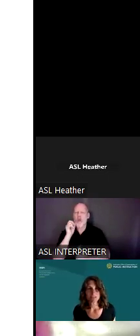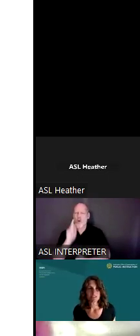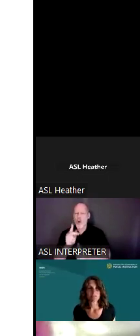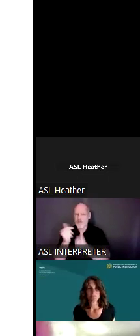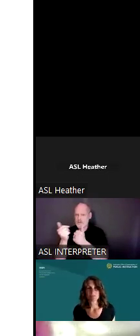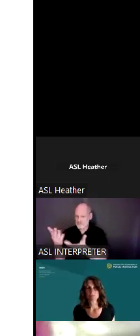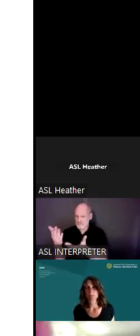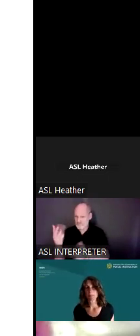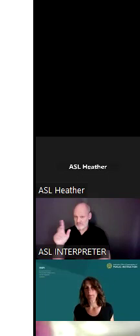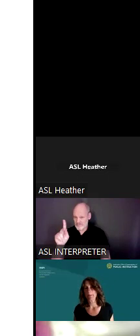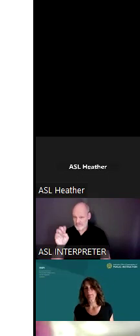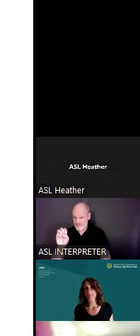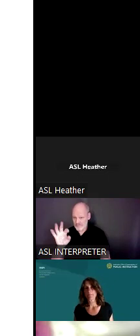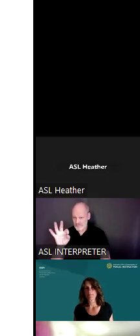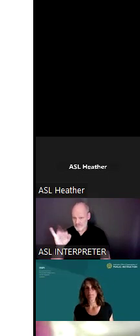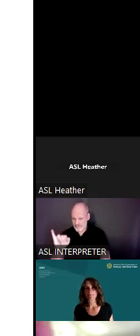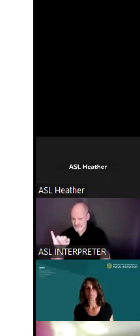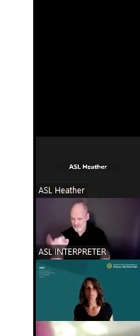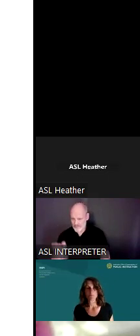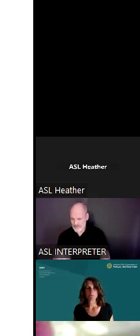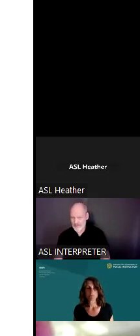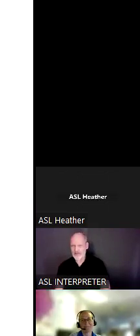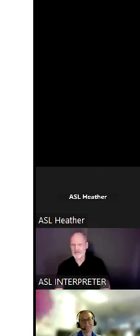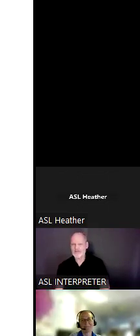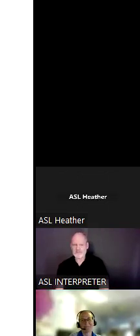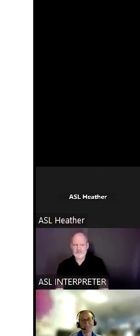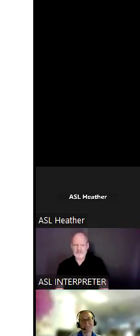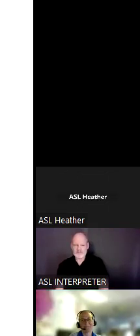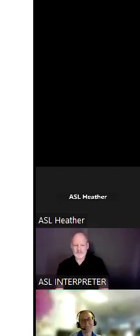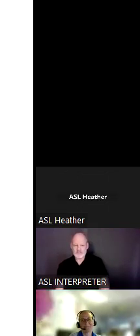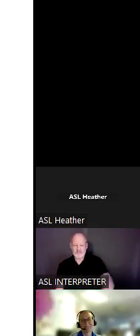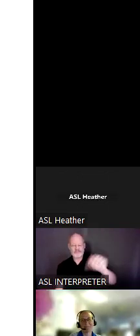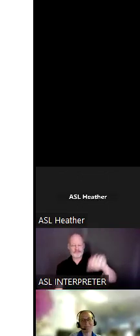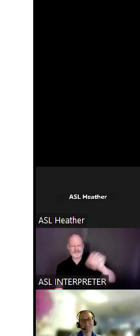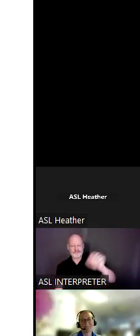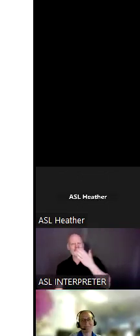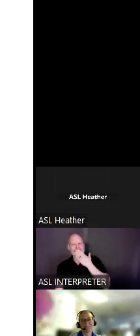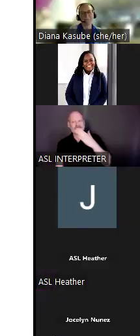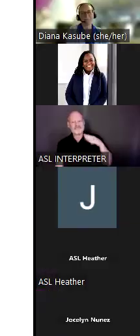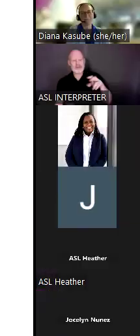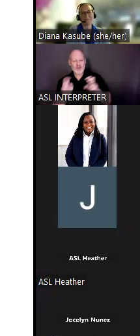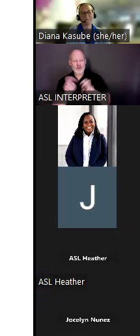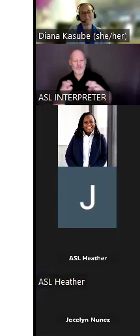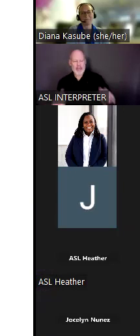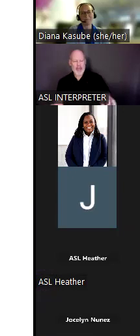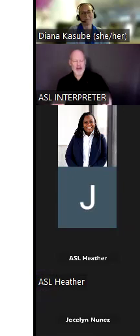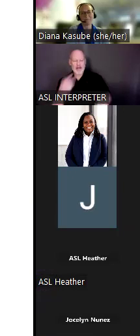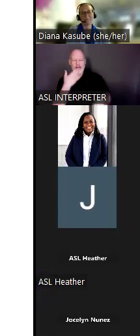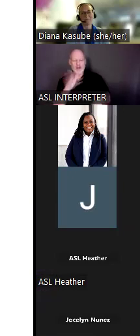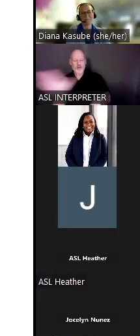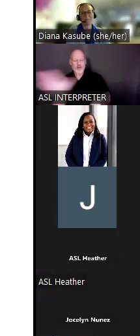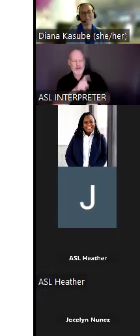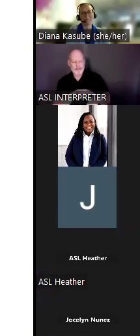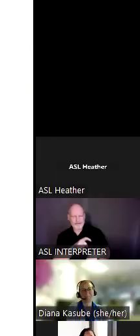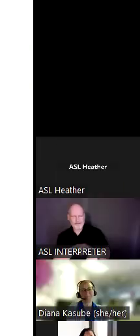Kathy yeah and thank you panel for the time you've taken to do all that work and also